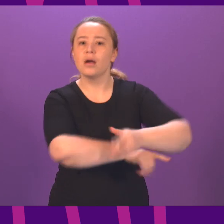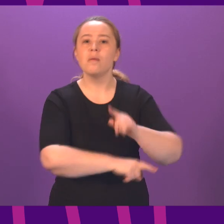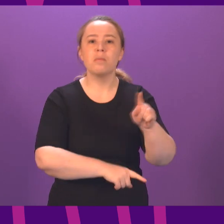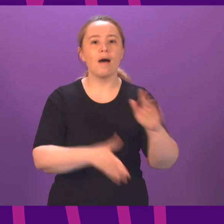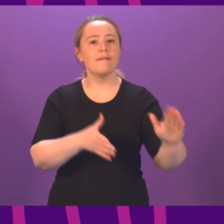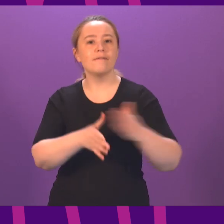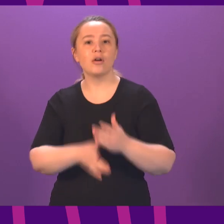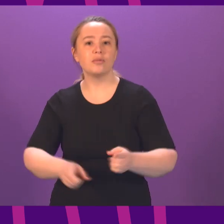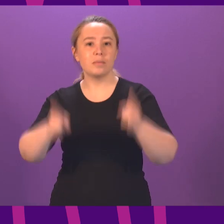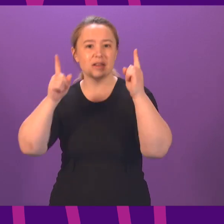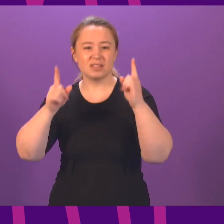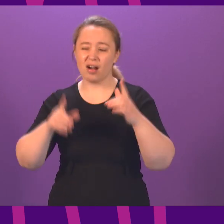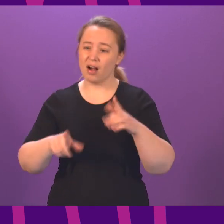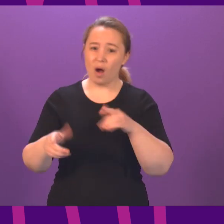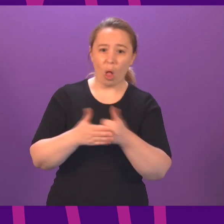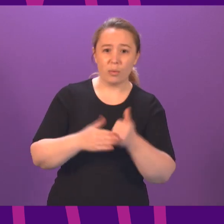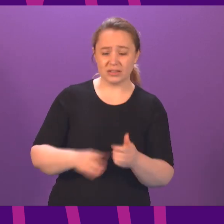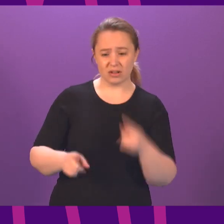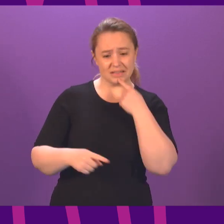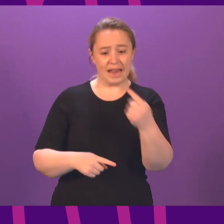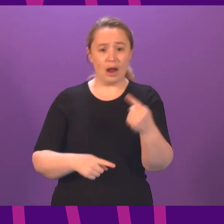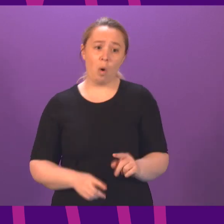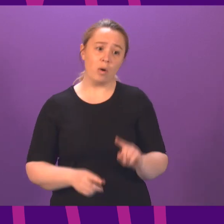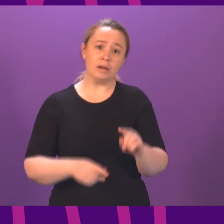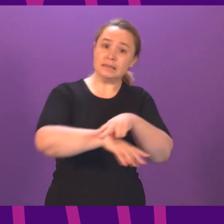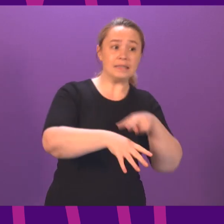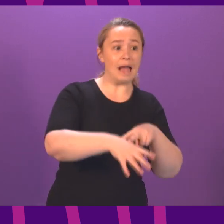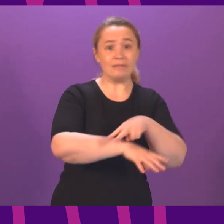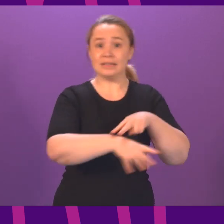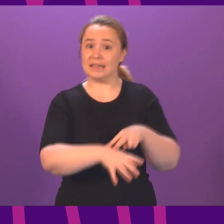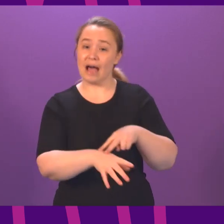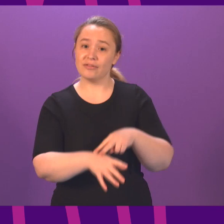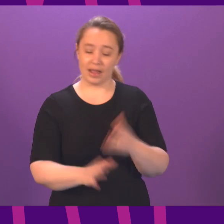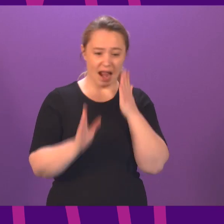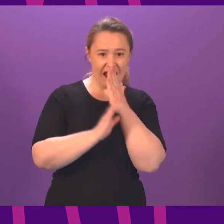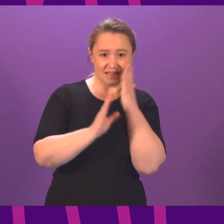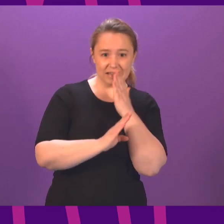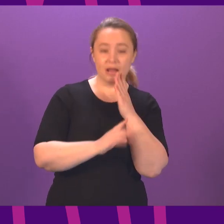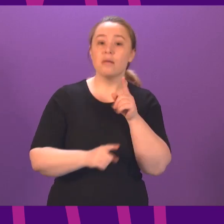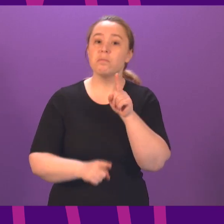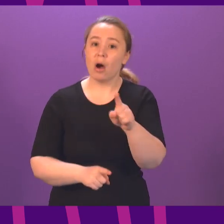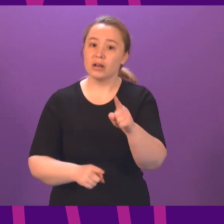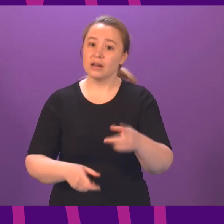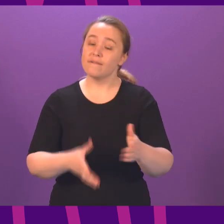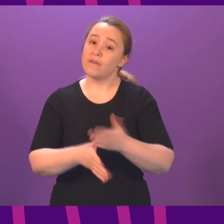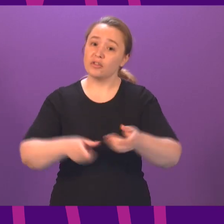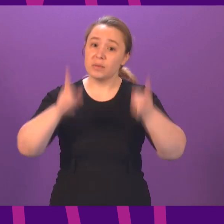needs to stop hiding behind them, because this is a matter of leadership and that is something that she is responsible for.